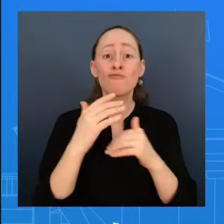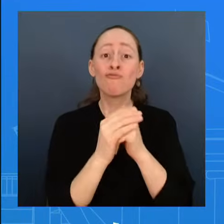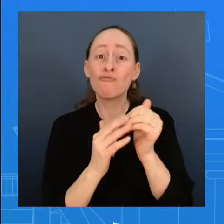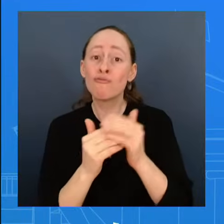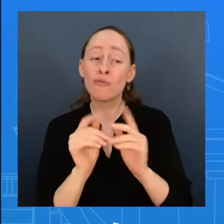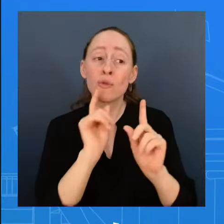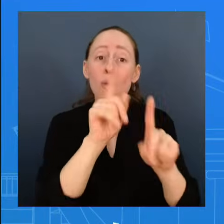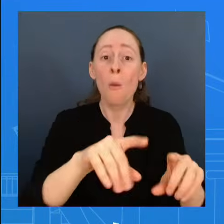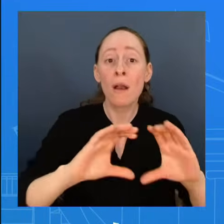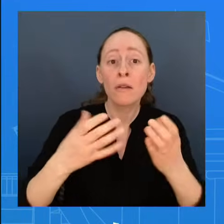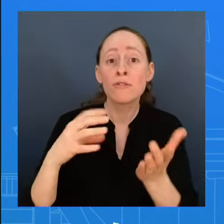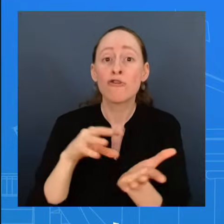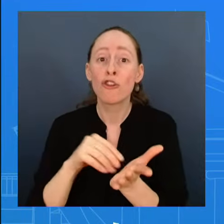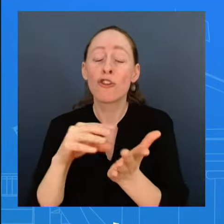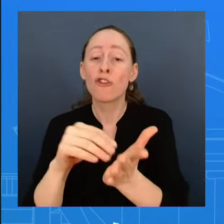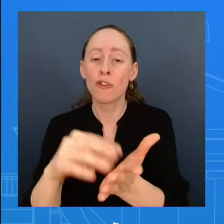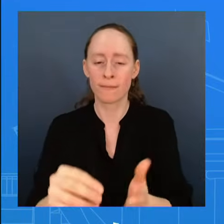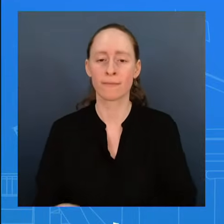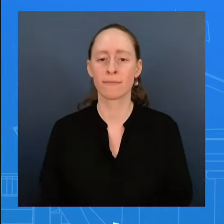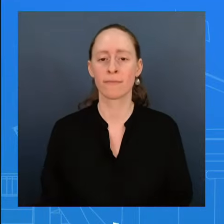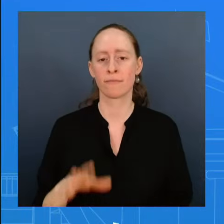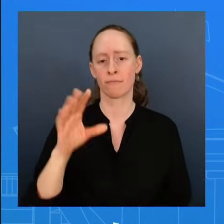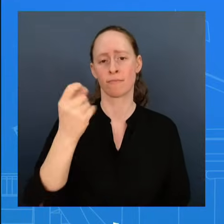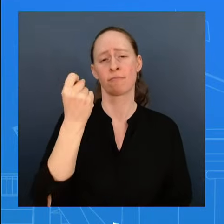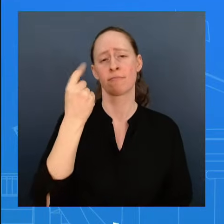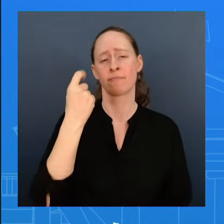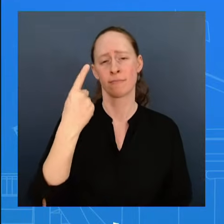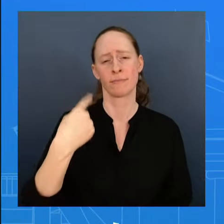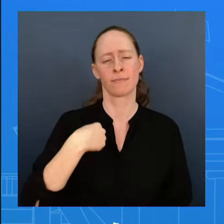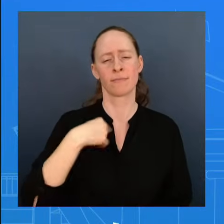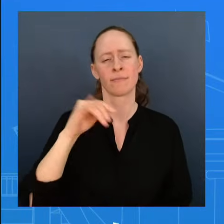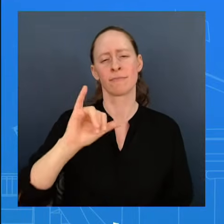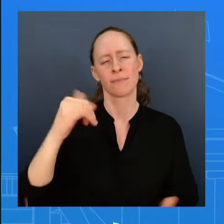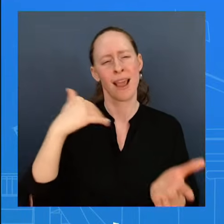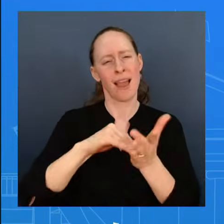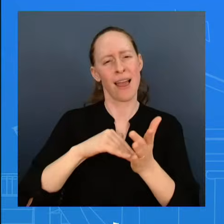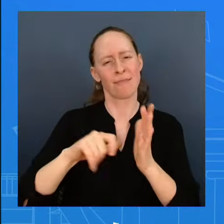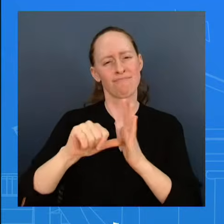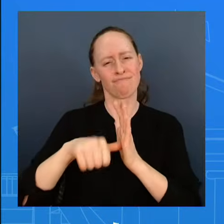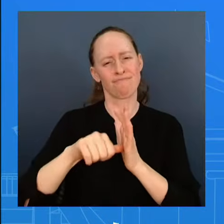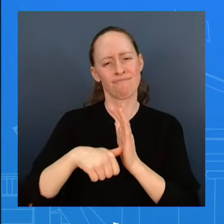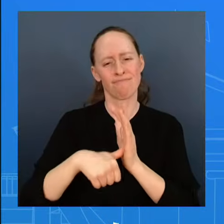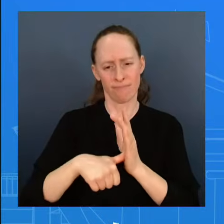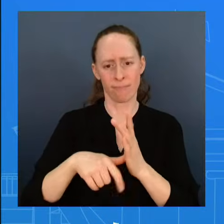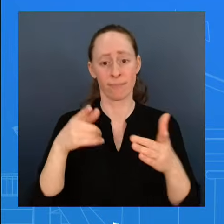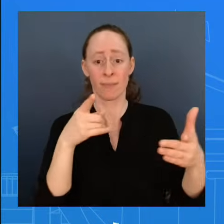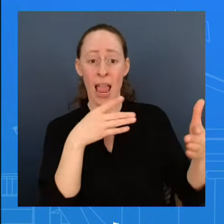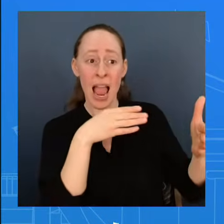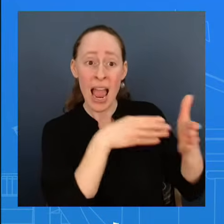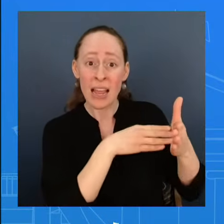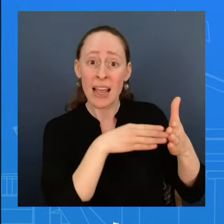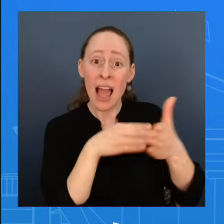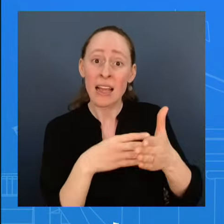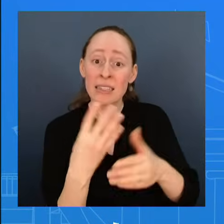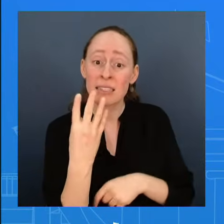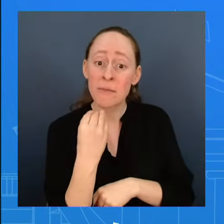and continue to underscore how antisemitism is hateful speech. It is wrong. It is abhorrent. And we're going to continue to call that out.